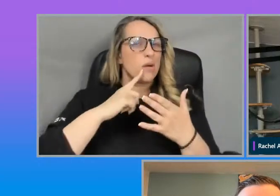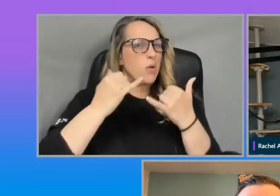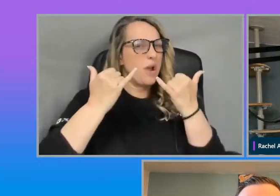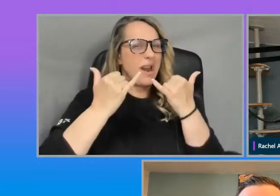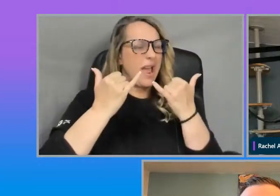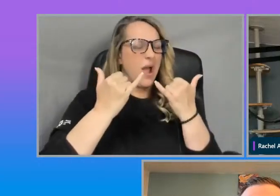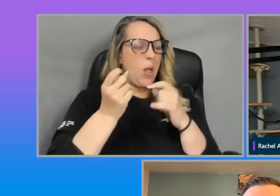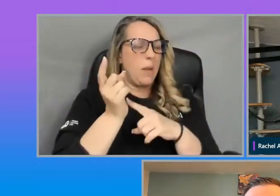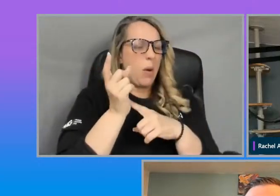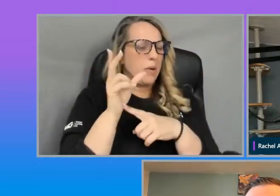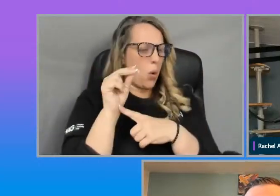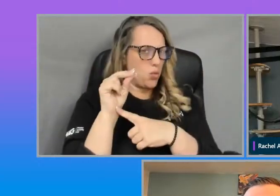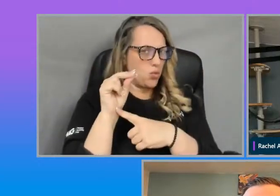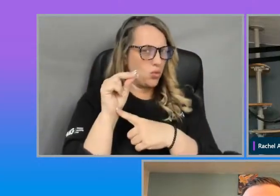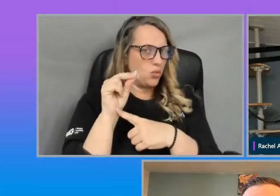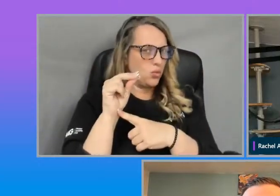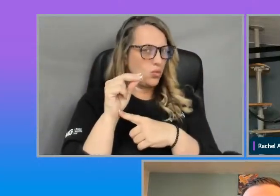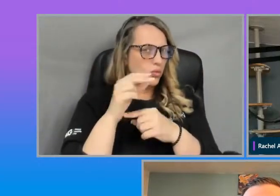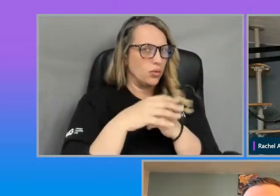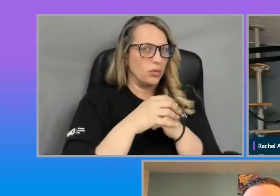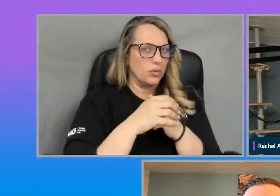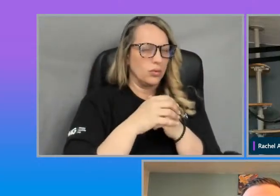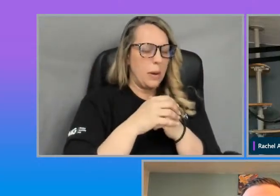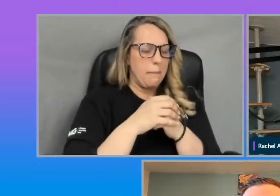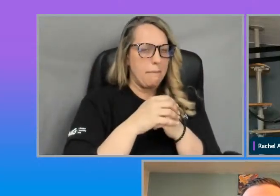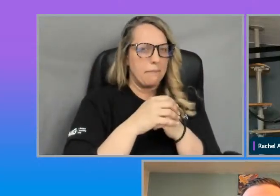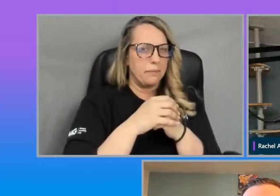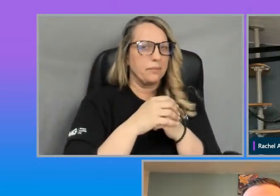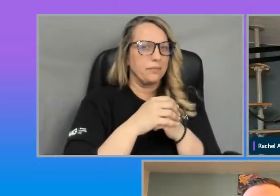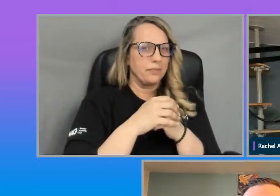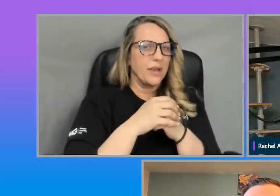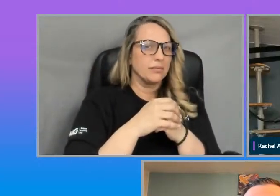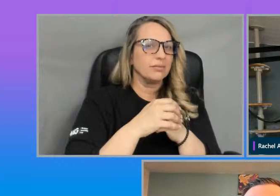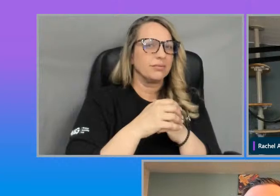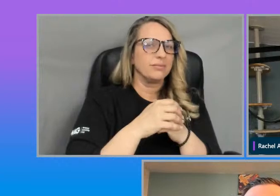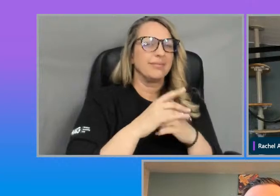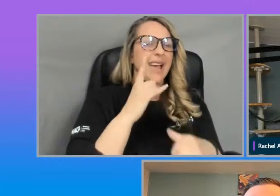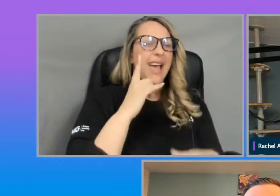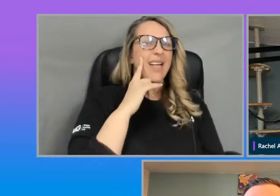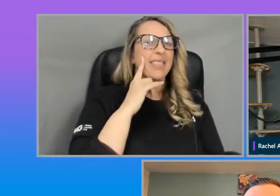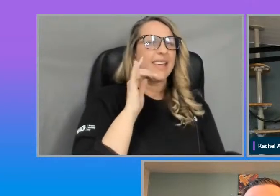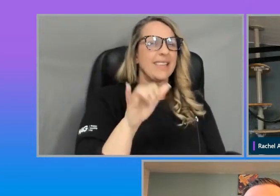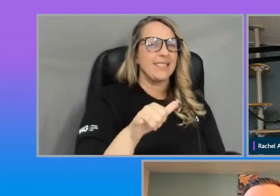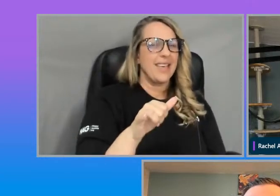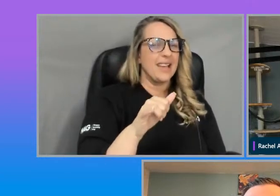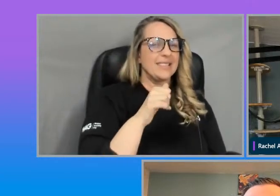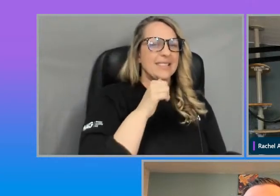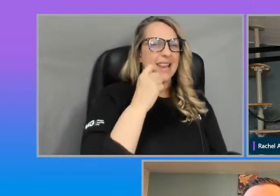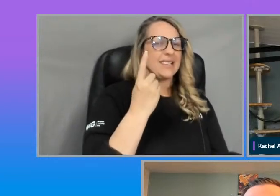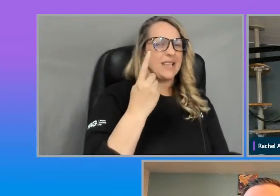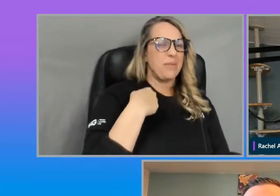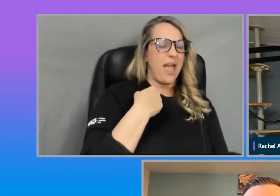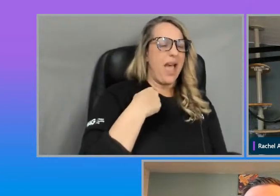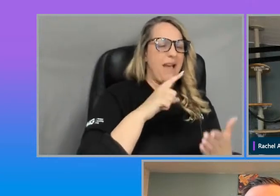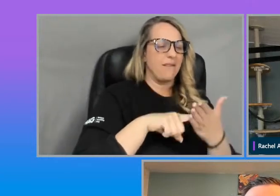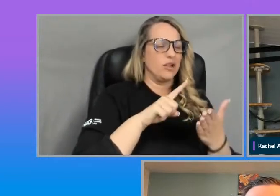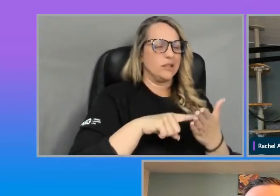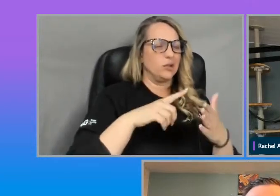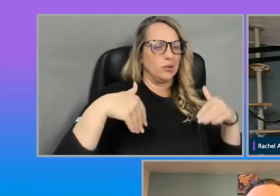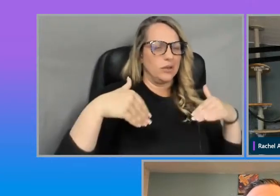don't think it would at the moment. No, but. Yeah I think yeah, that's, that's, that's not